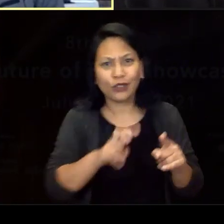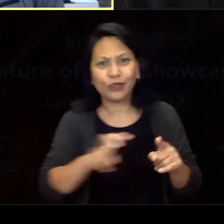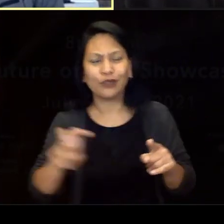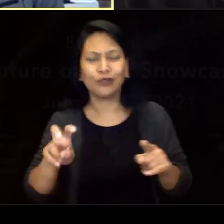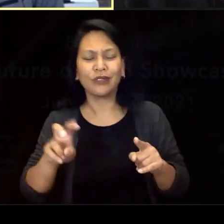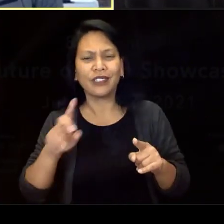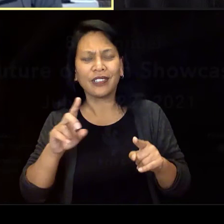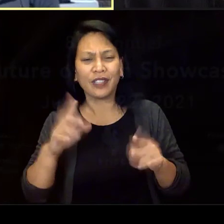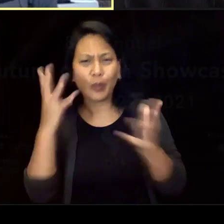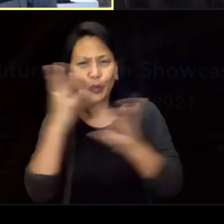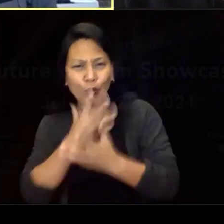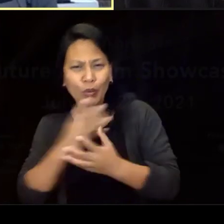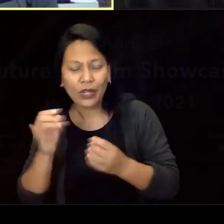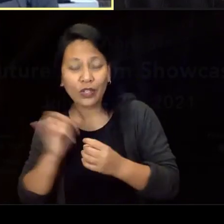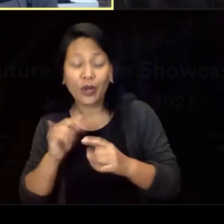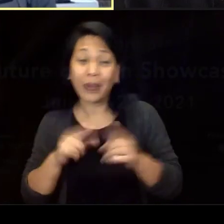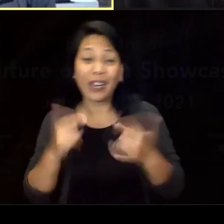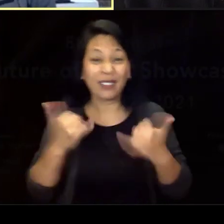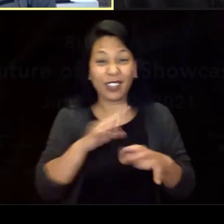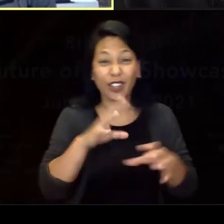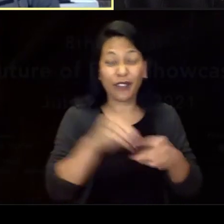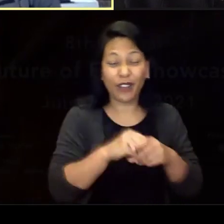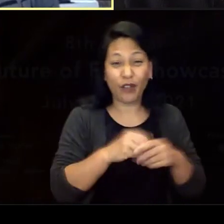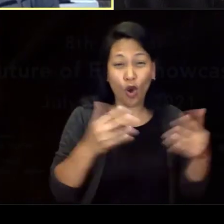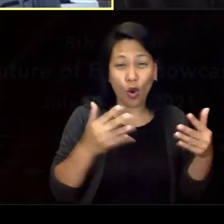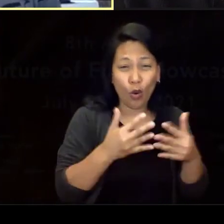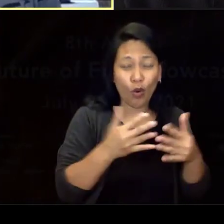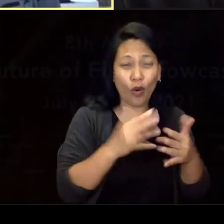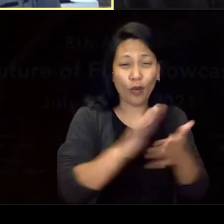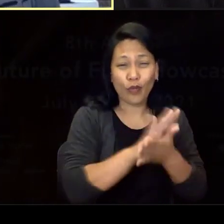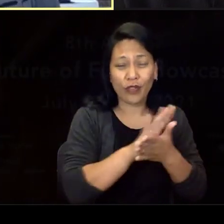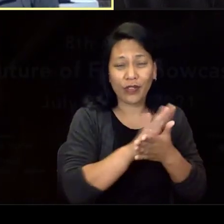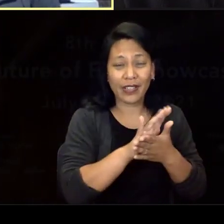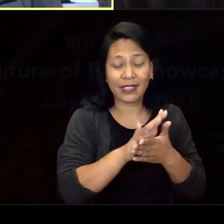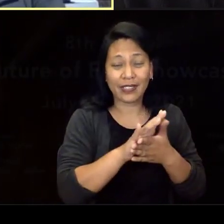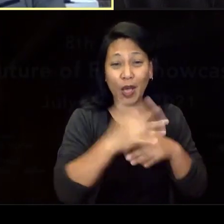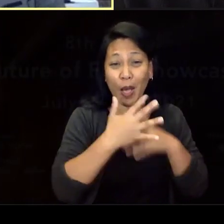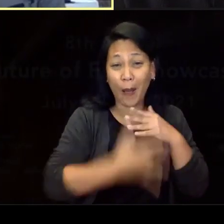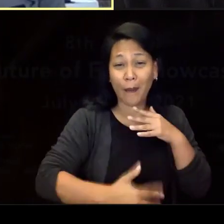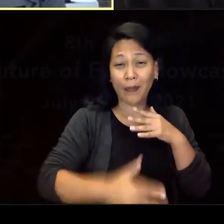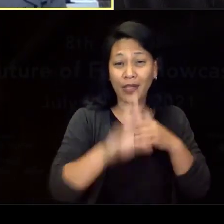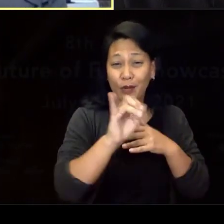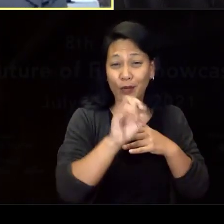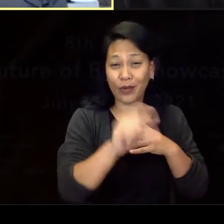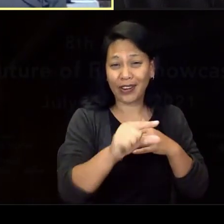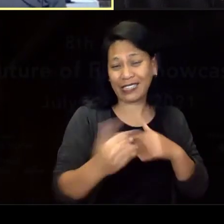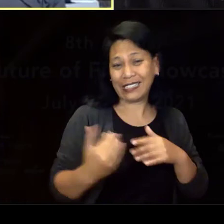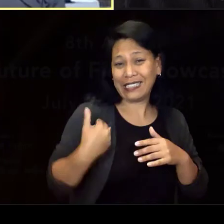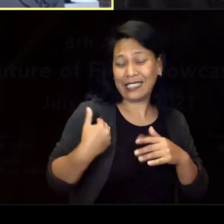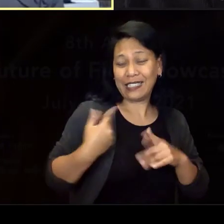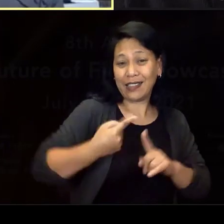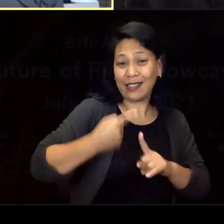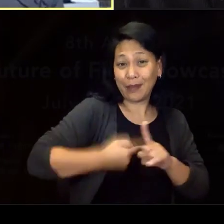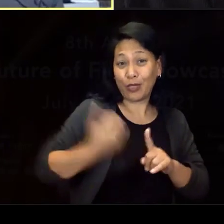I still do like onset effects. Like I do all the blood work and stuff, I did my first blood rig a couple of weeks, like last month. So that was really fun.